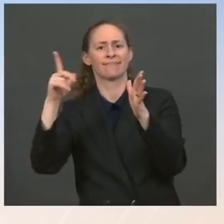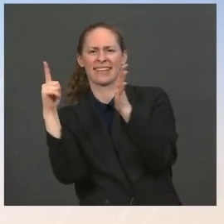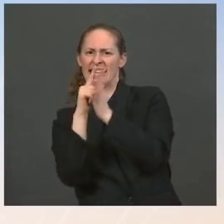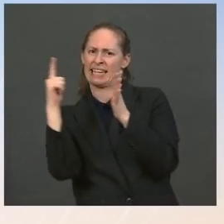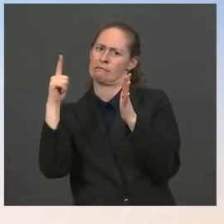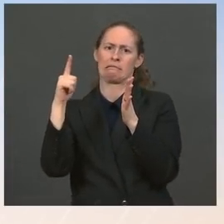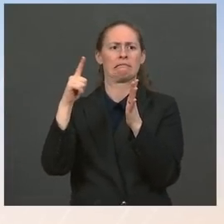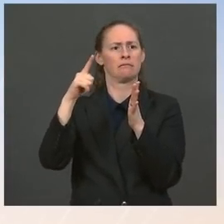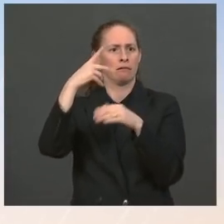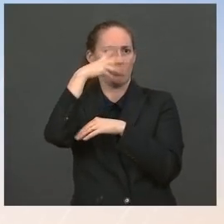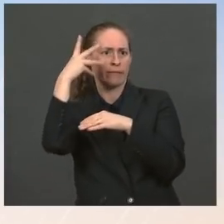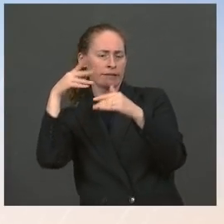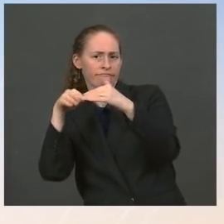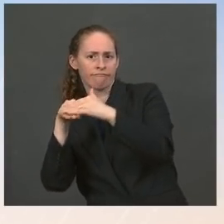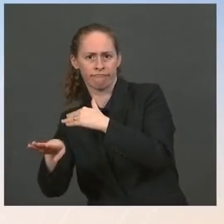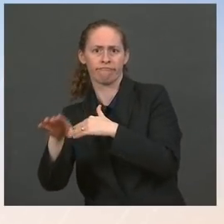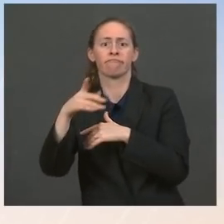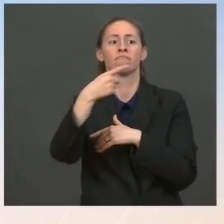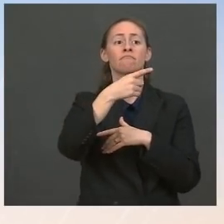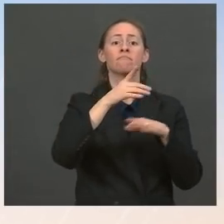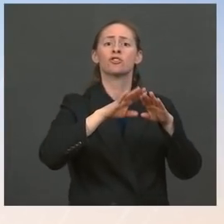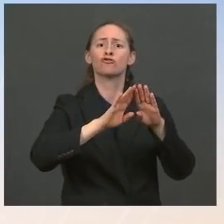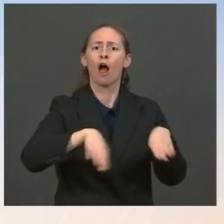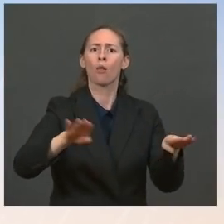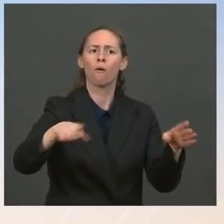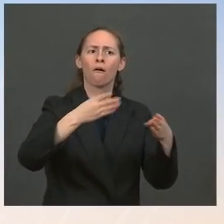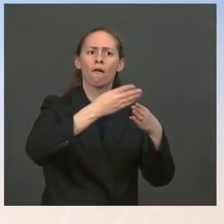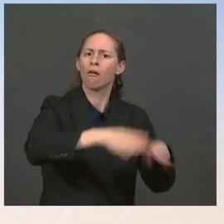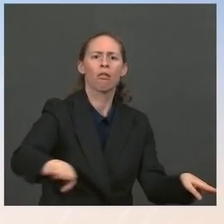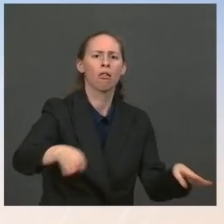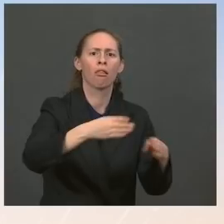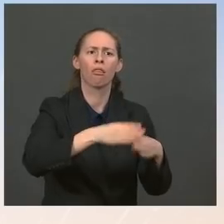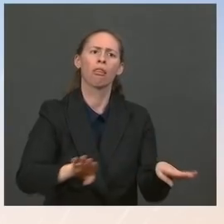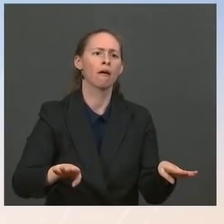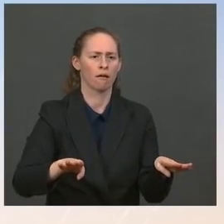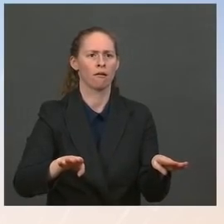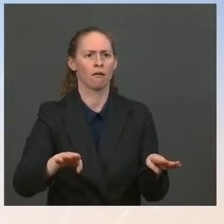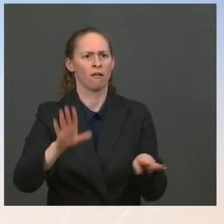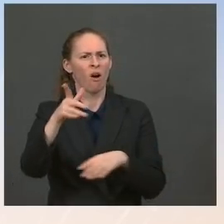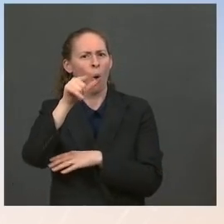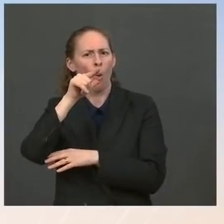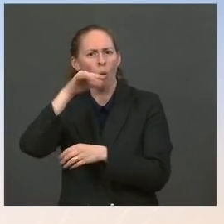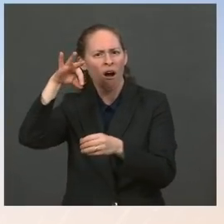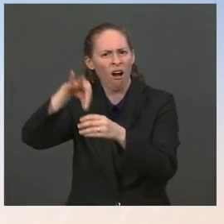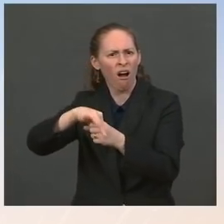who counts as separated? If somebody was just separated for a few hours or a few days,